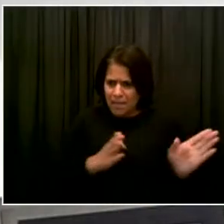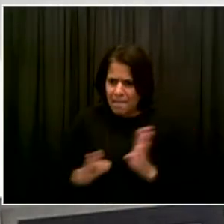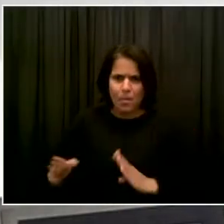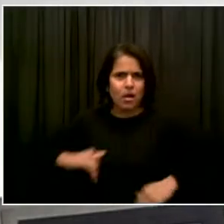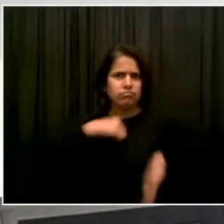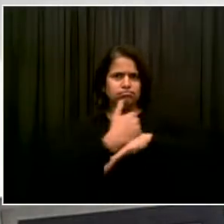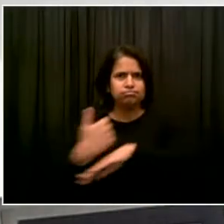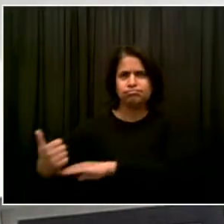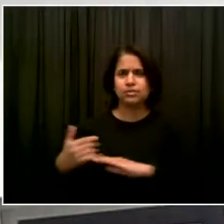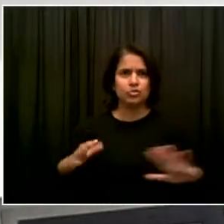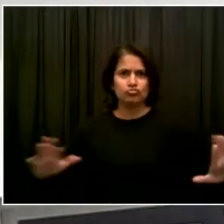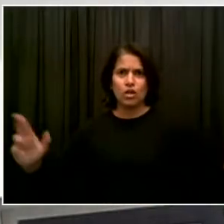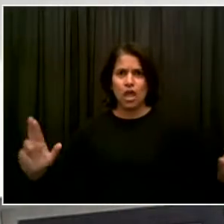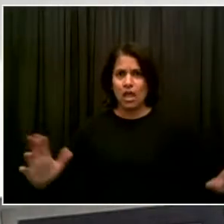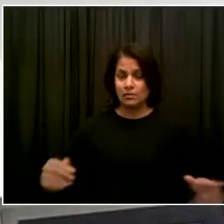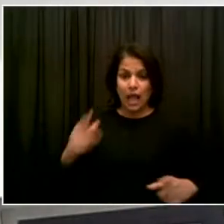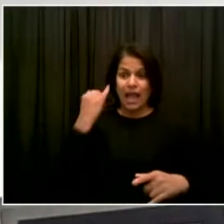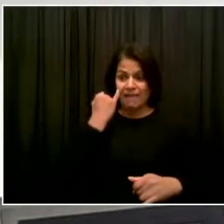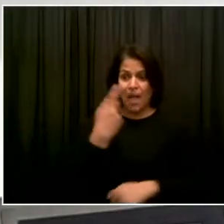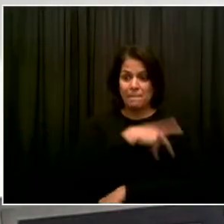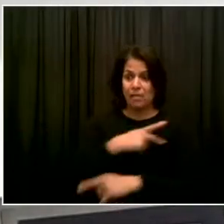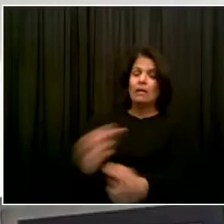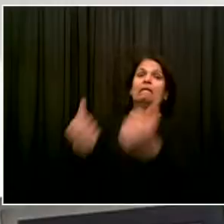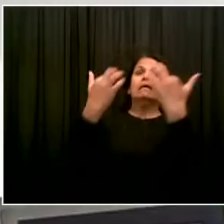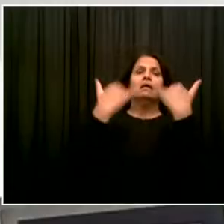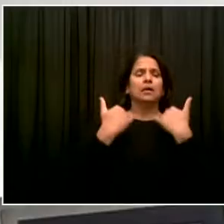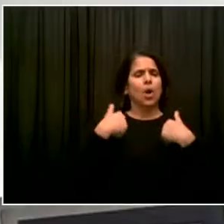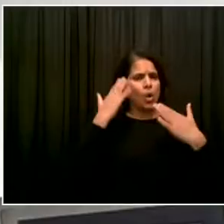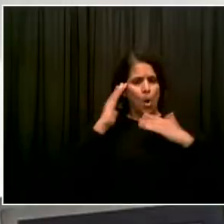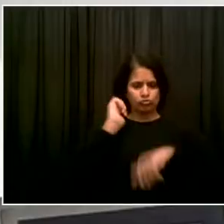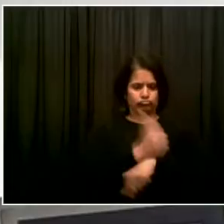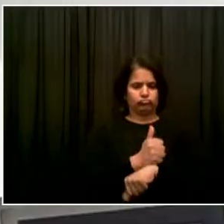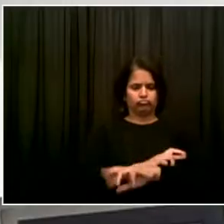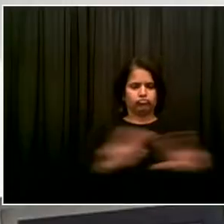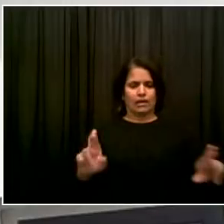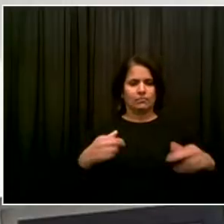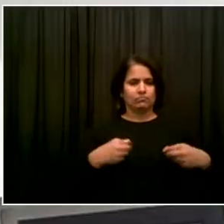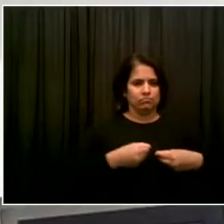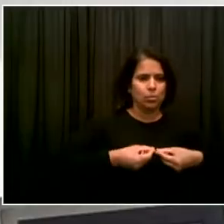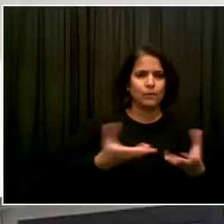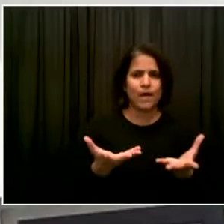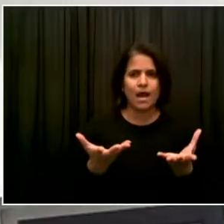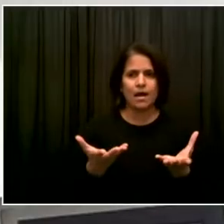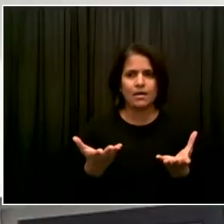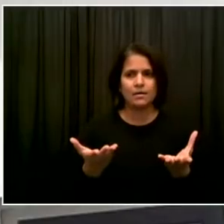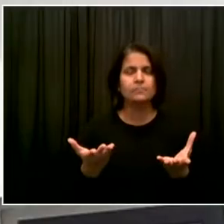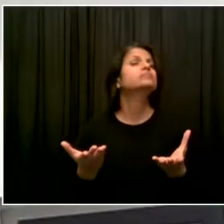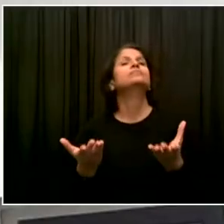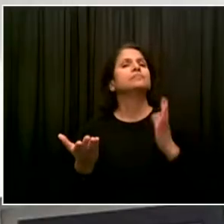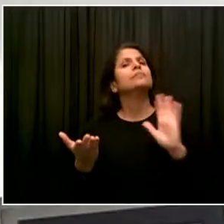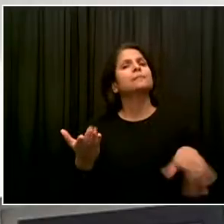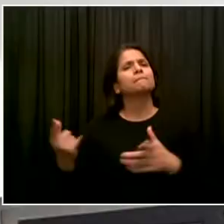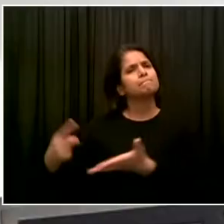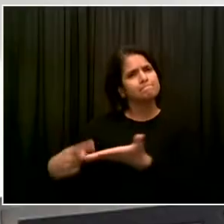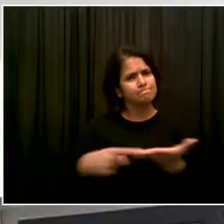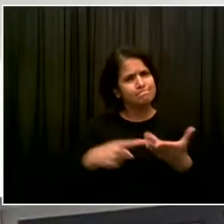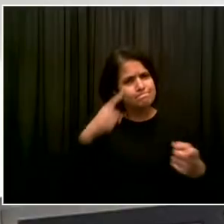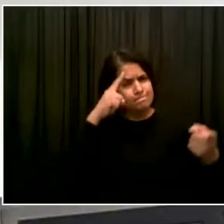THAT ALL OF THE HOSPITALS HAVE